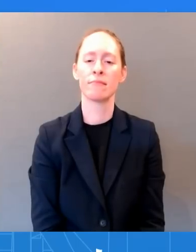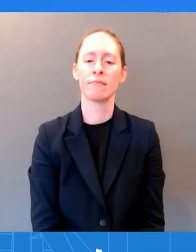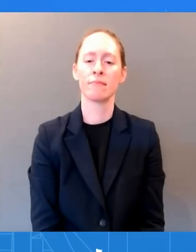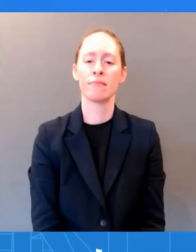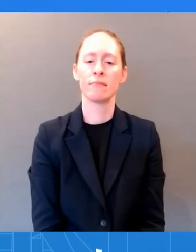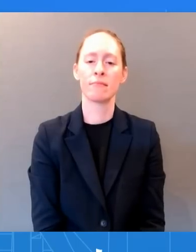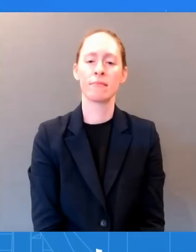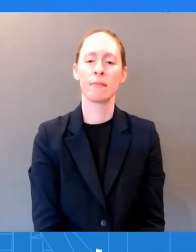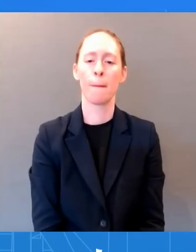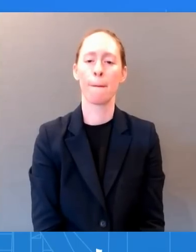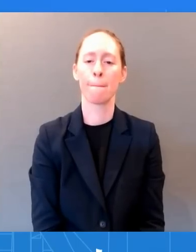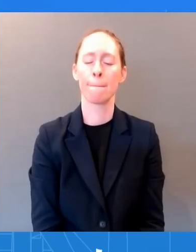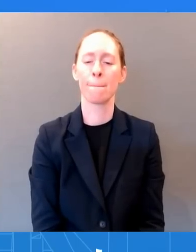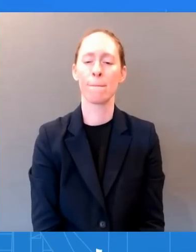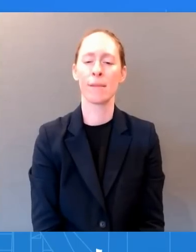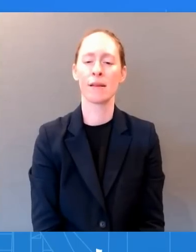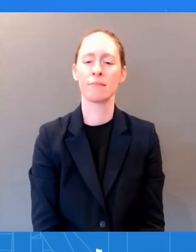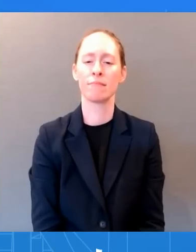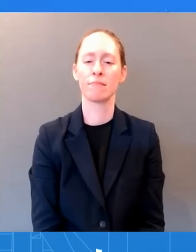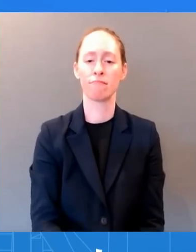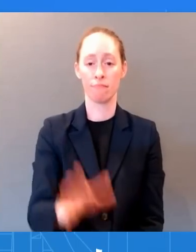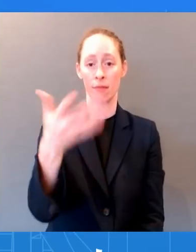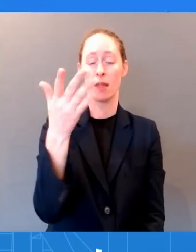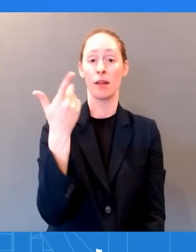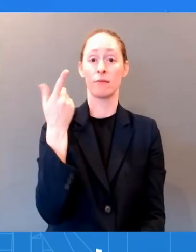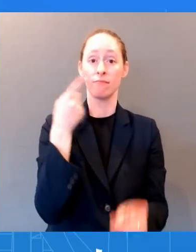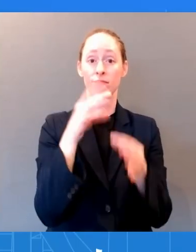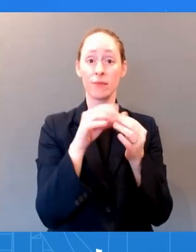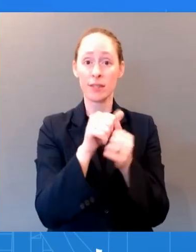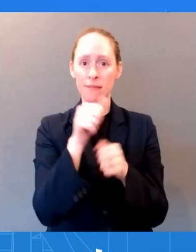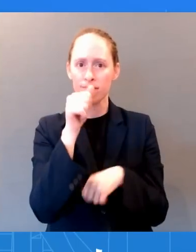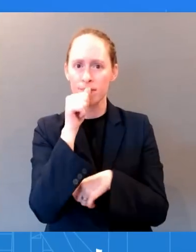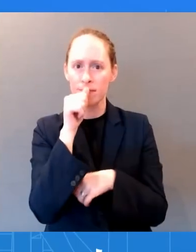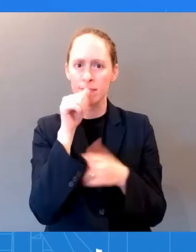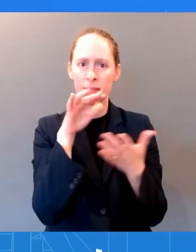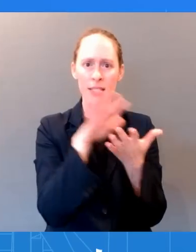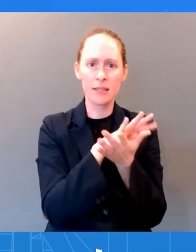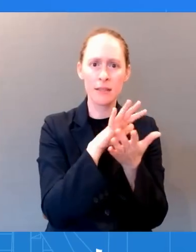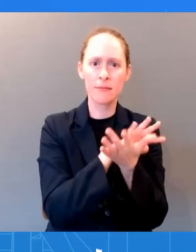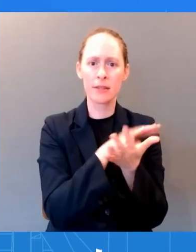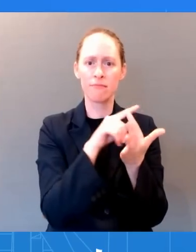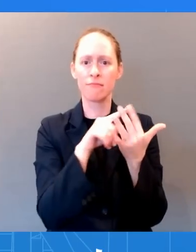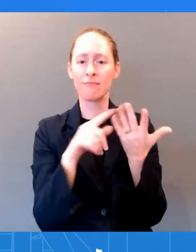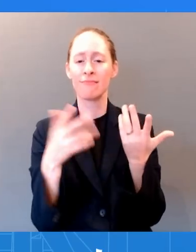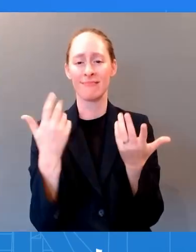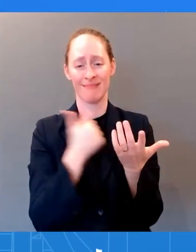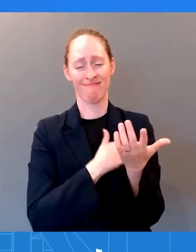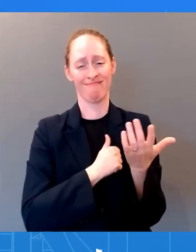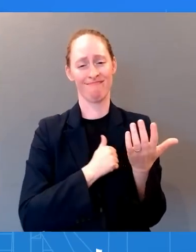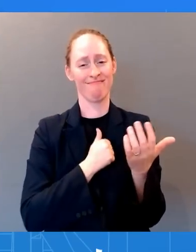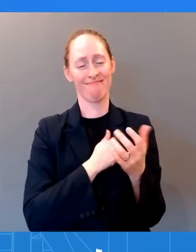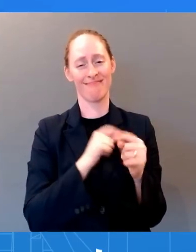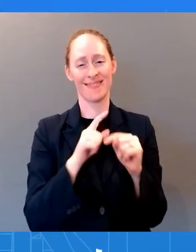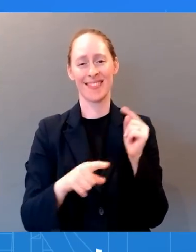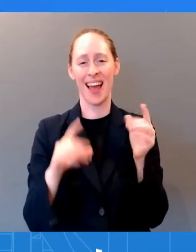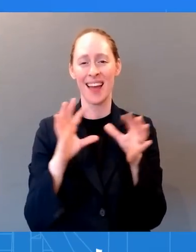we have said this before at the podium -- it is -- it is something that I can't even speak to, right? I can't even speak to what classified materials